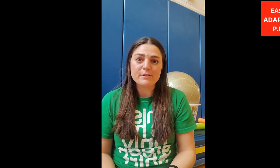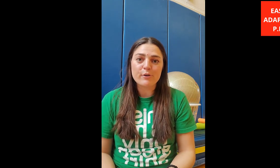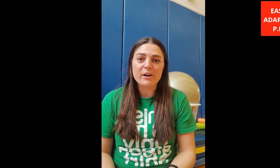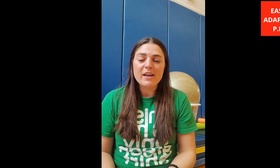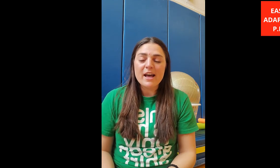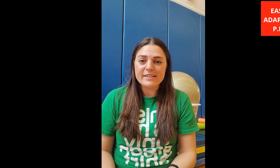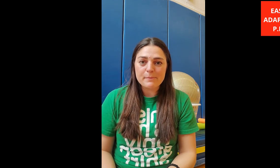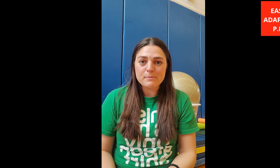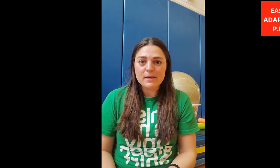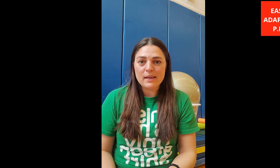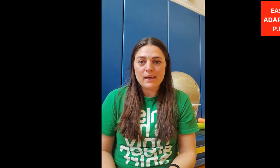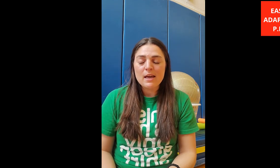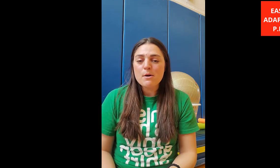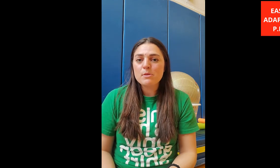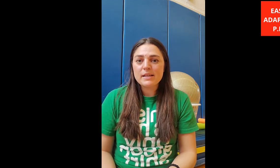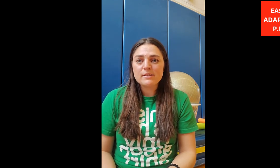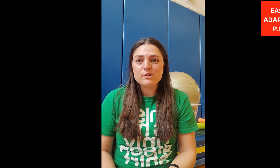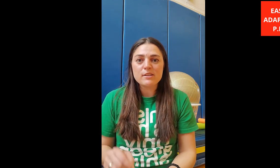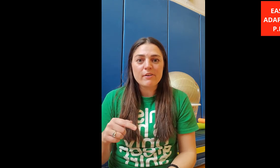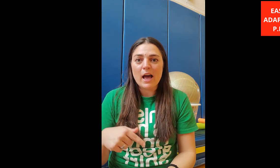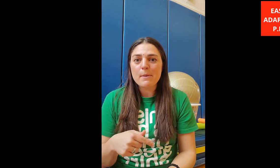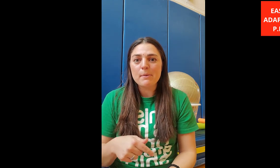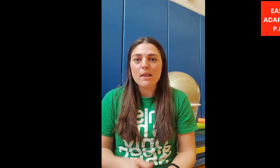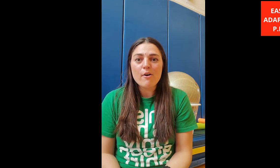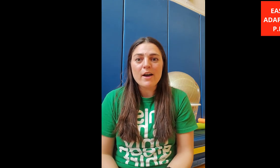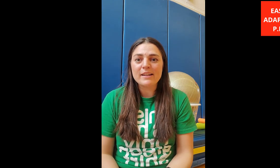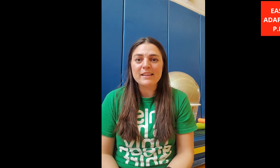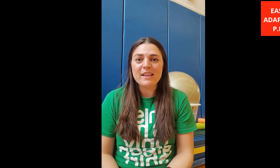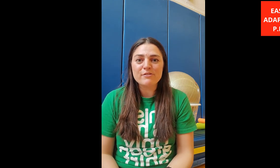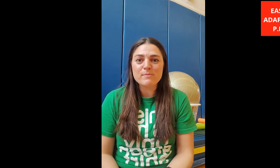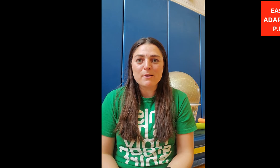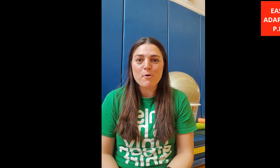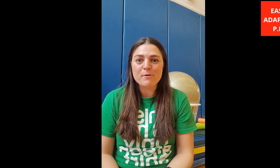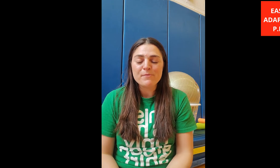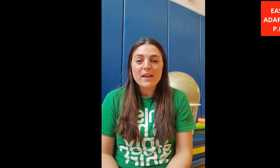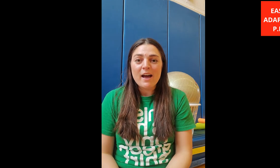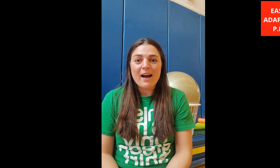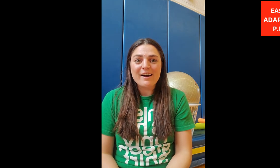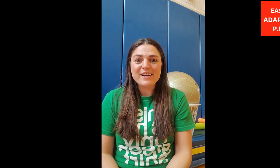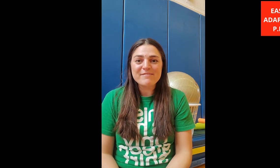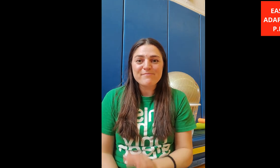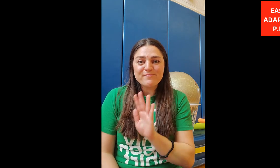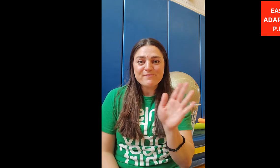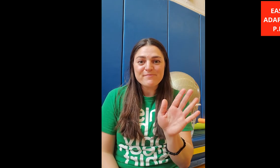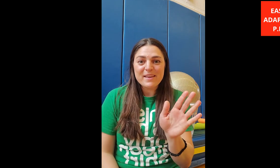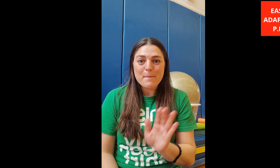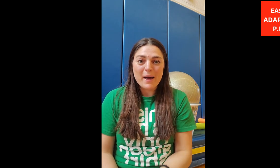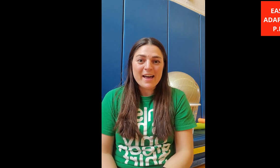for Adapted P.E. please just leave a comment below and I'd love to make more alright bye!